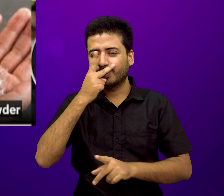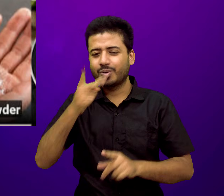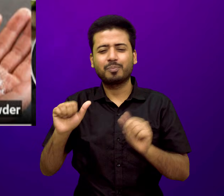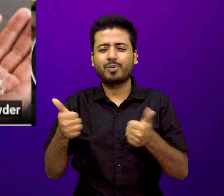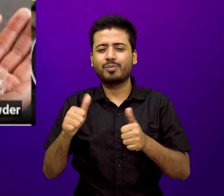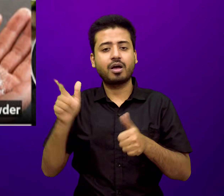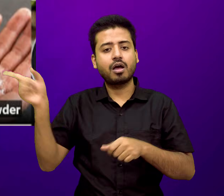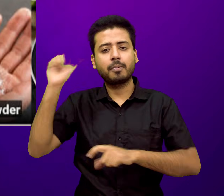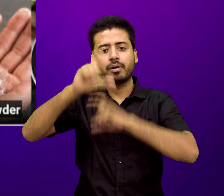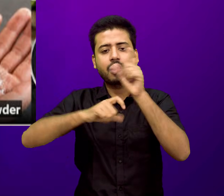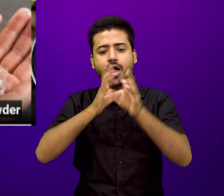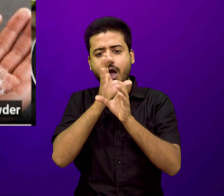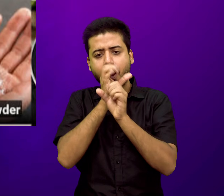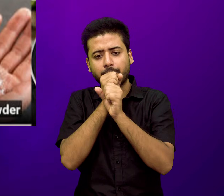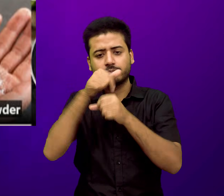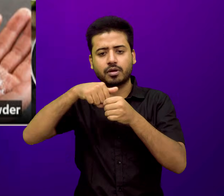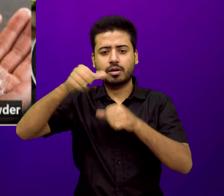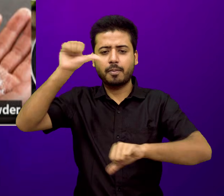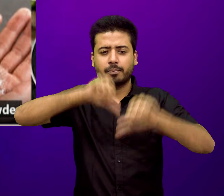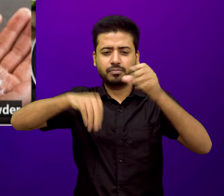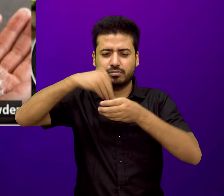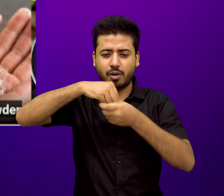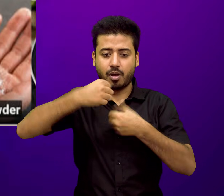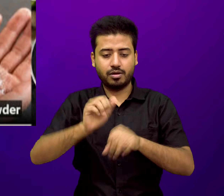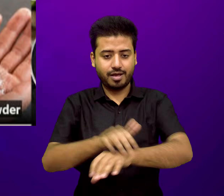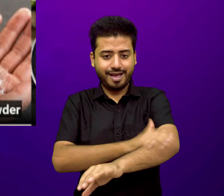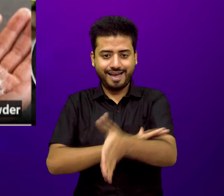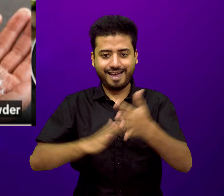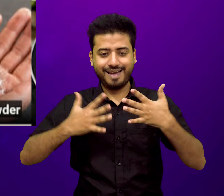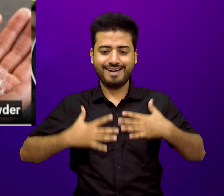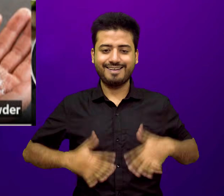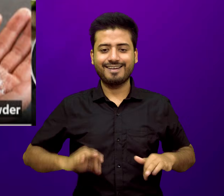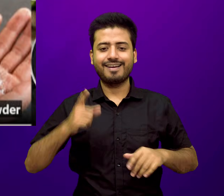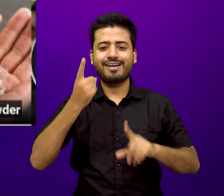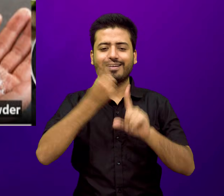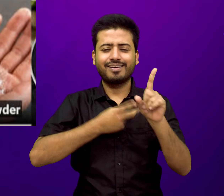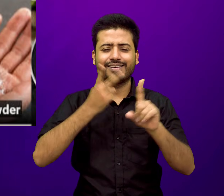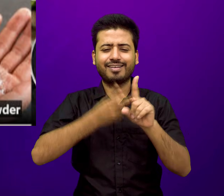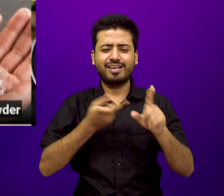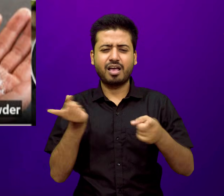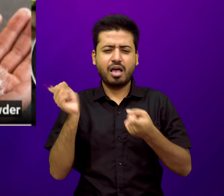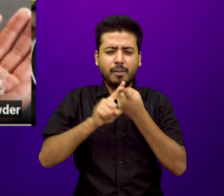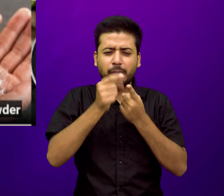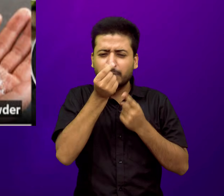soft and excellent at reducing friction. However, the health risk associated with talcum powder